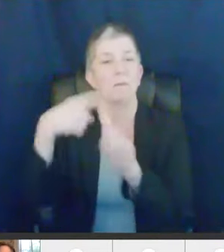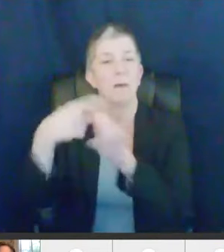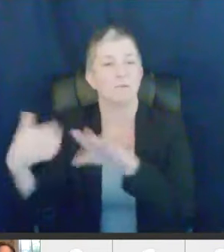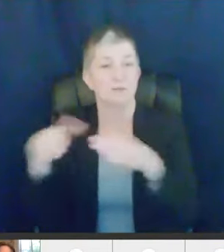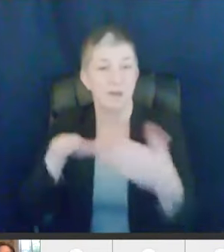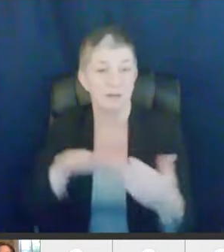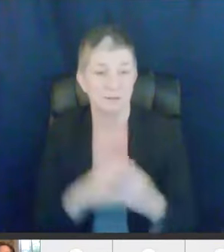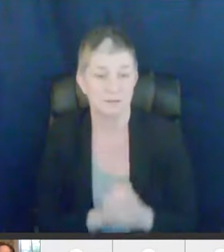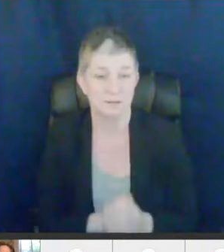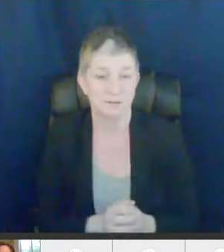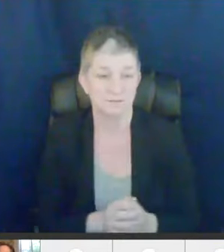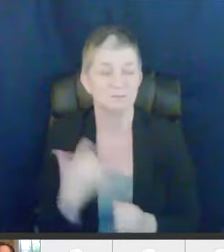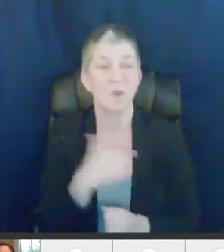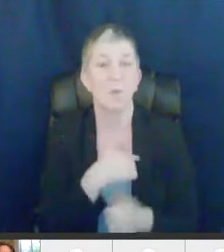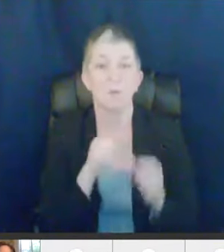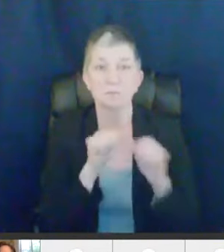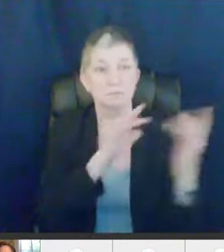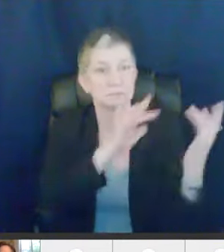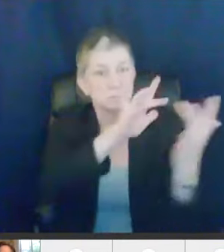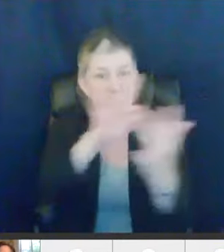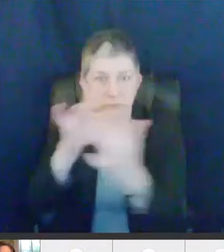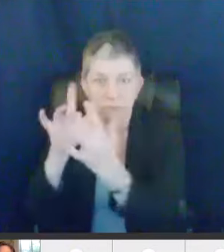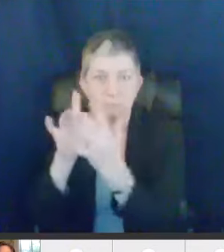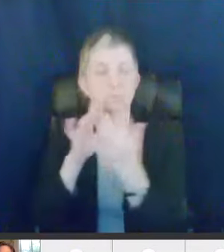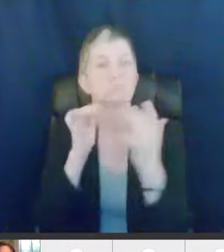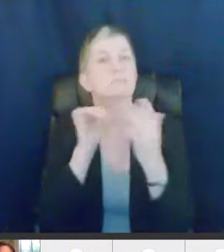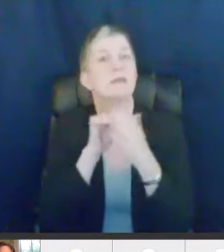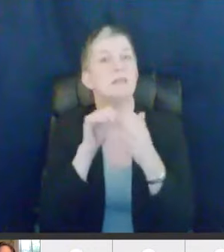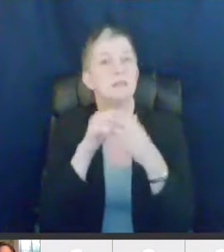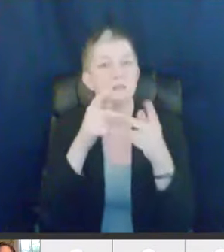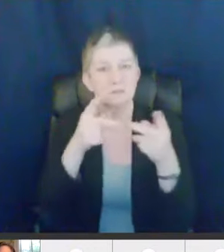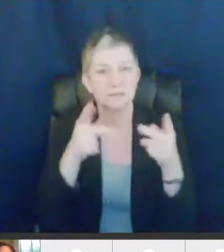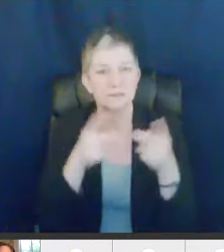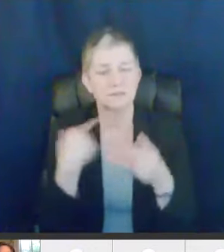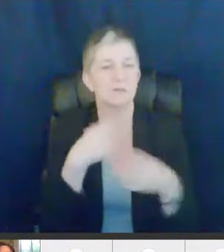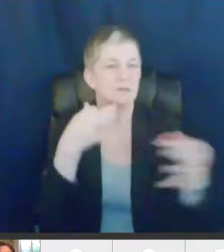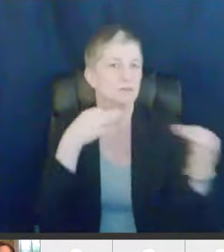outreach to these facilities as we have described and it is our understanding